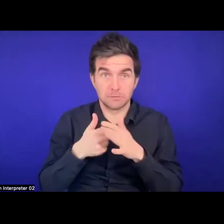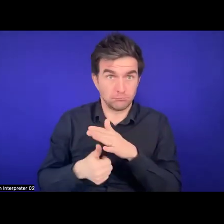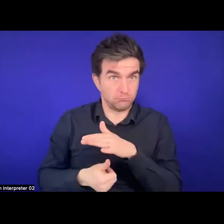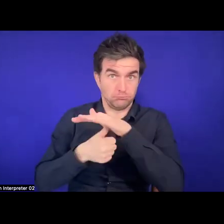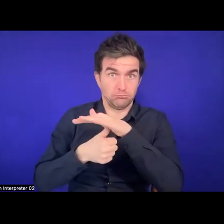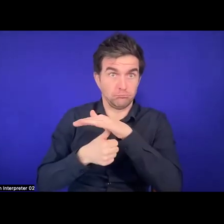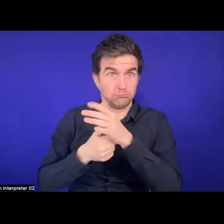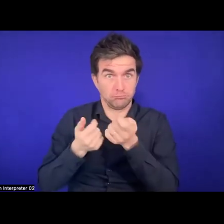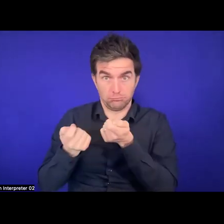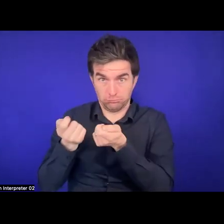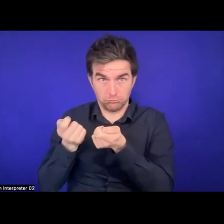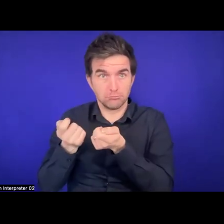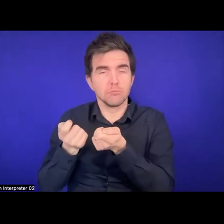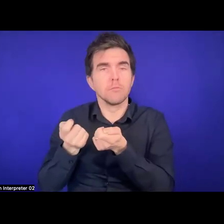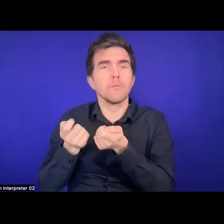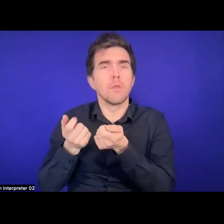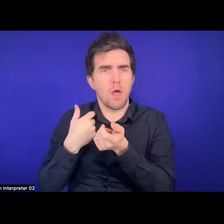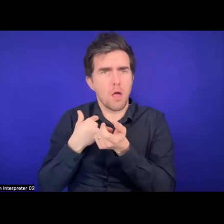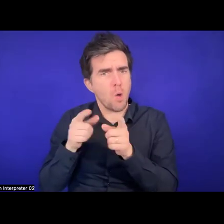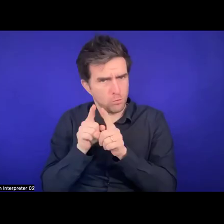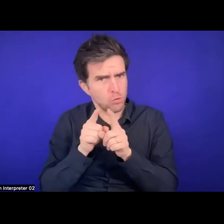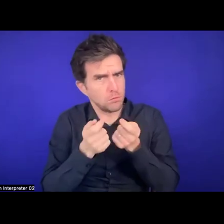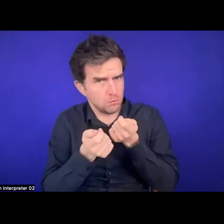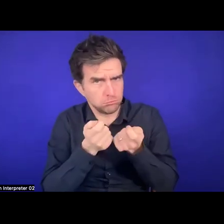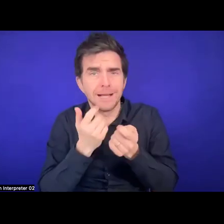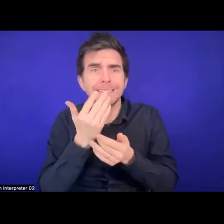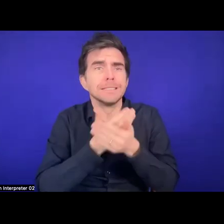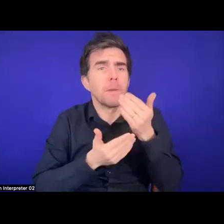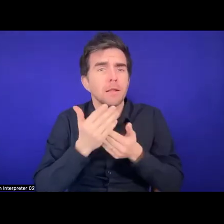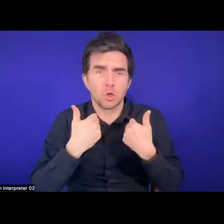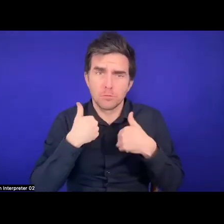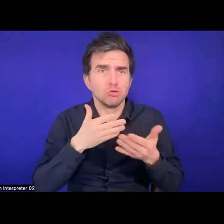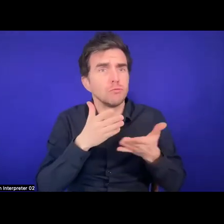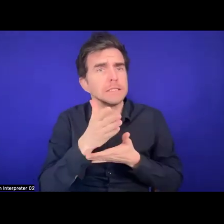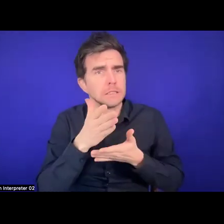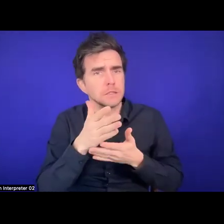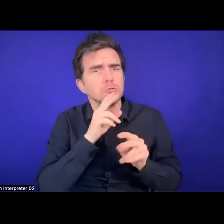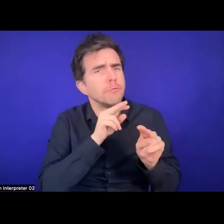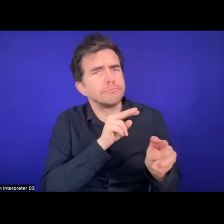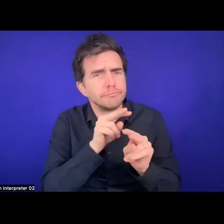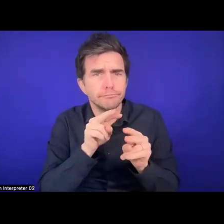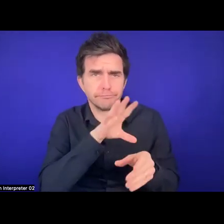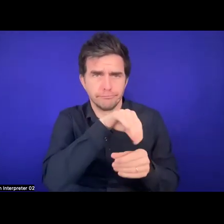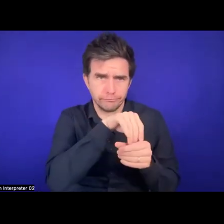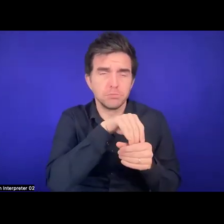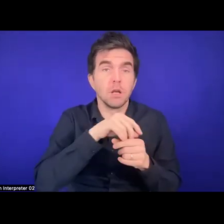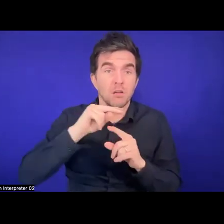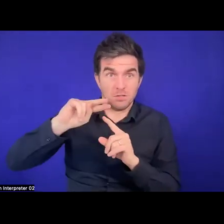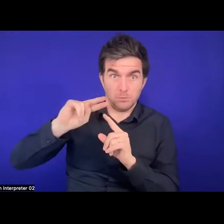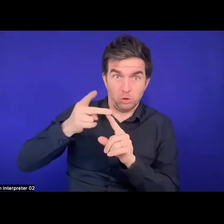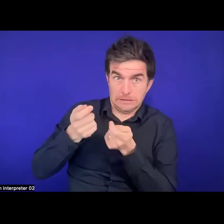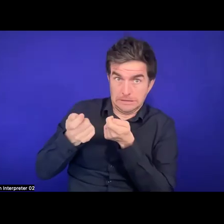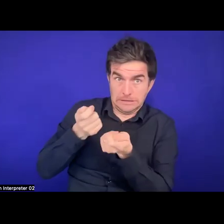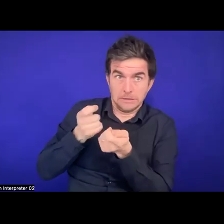the centre for interdisciplinary gender studies. The disability and human rights